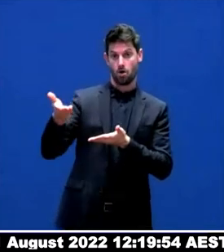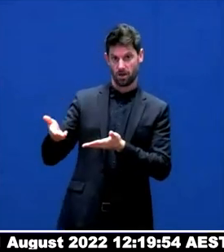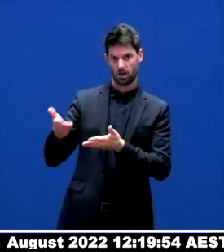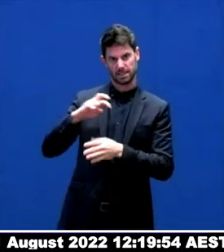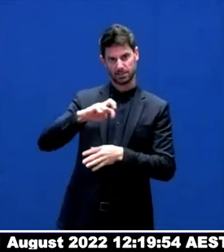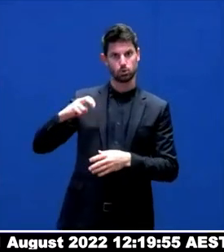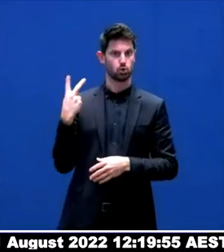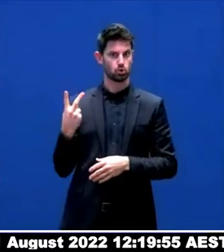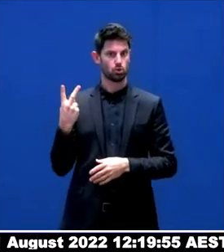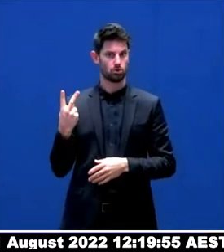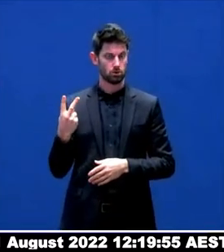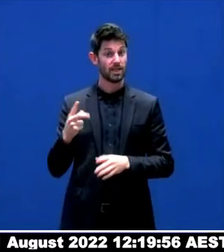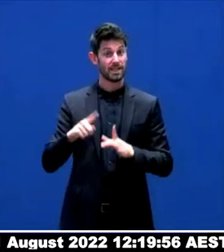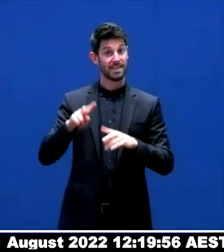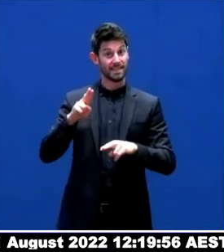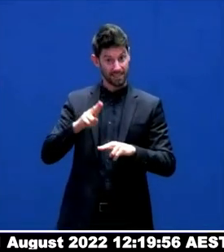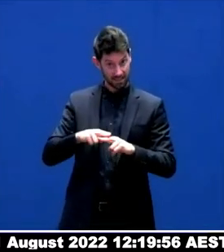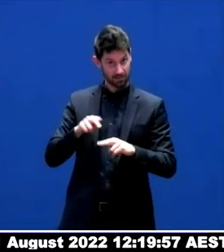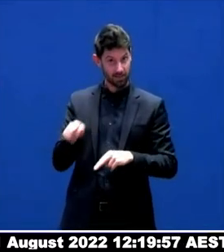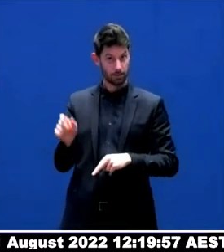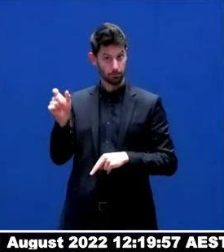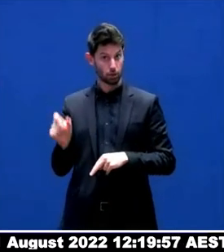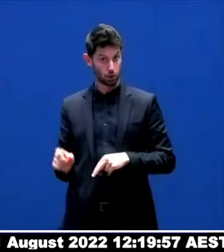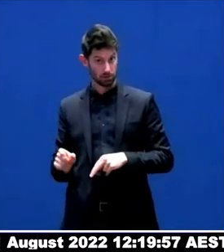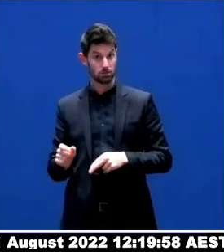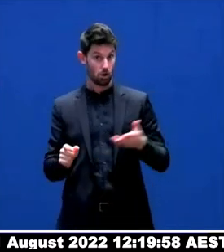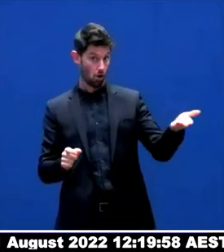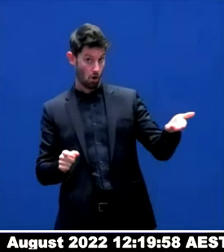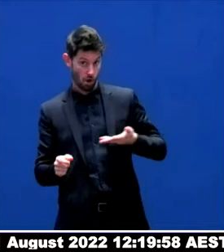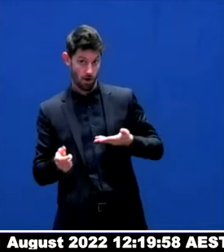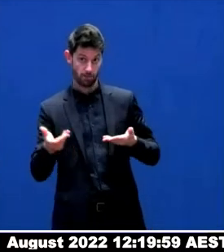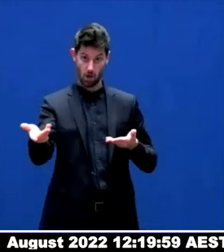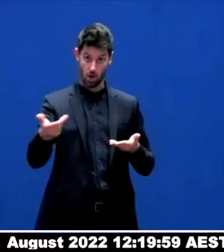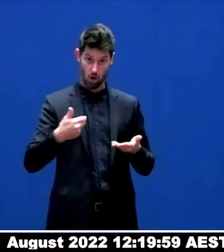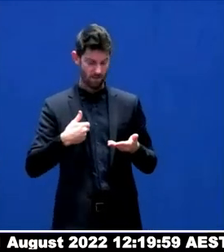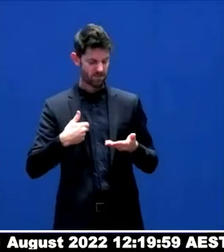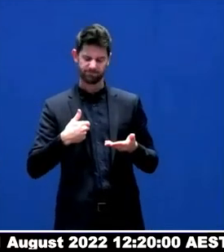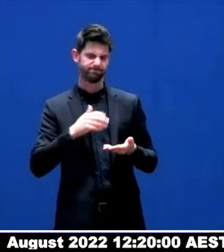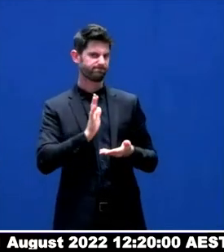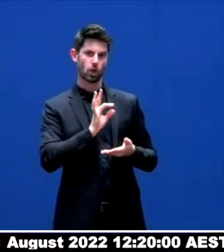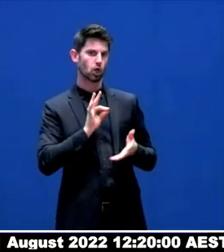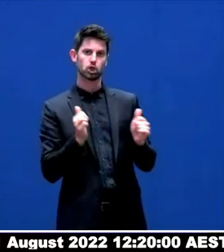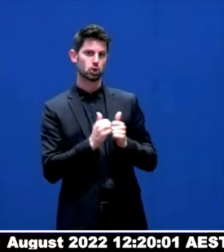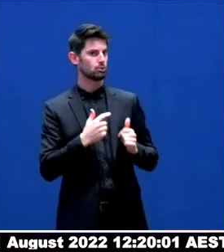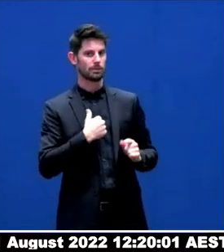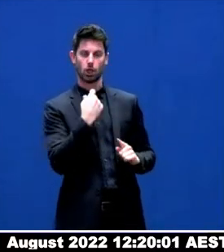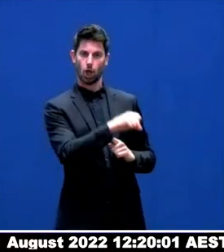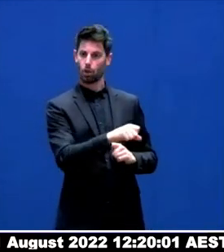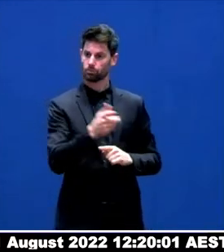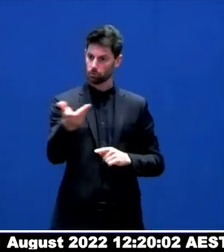So, if a person has two offers and they have rejected both offers, what happens to them.